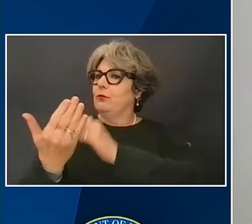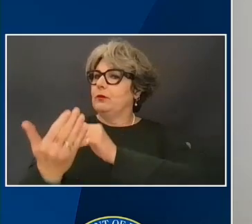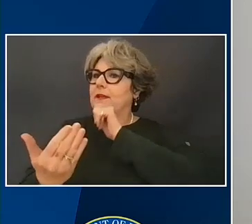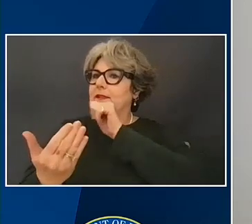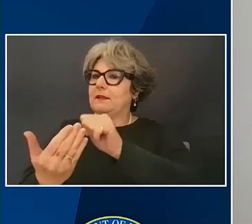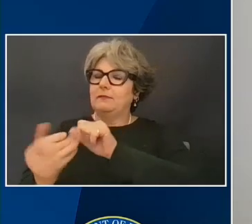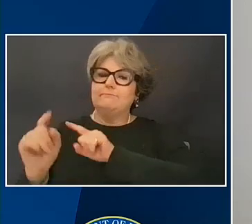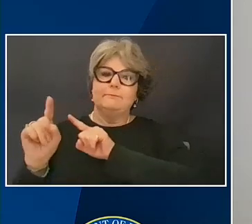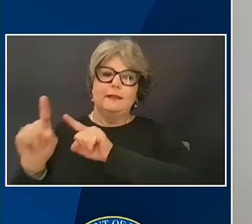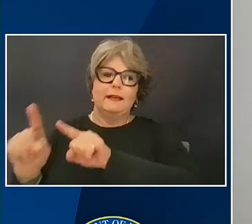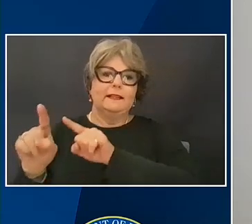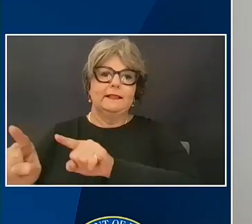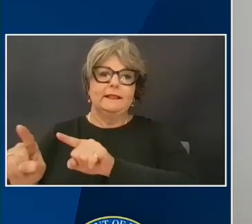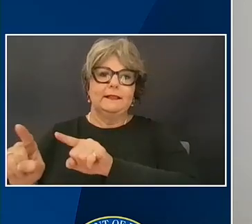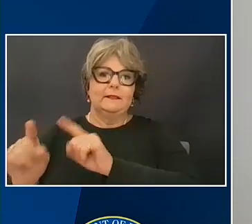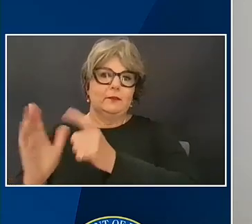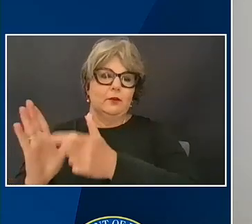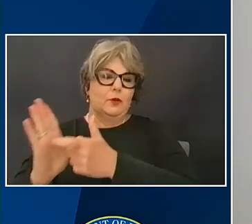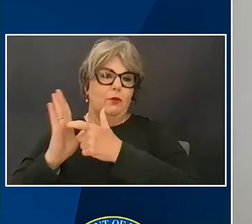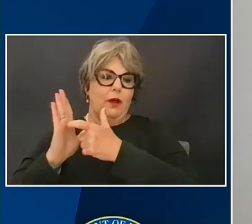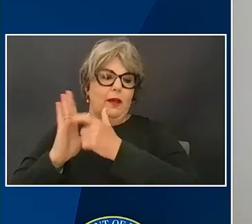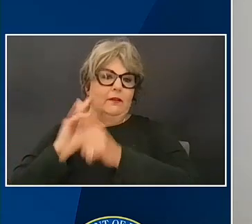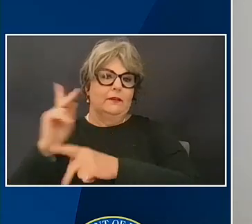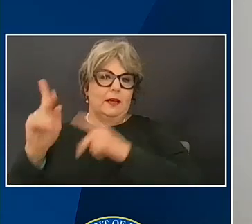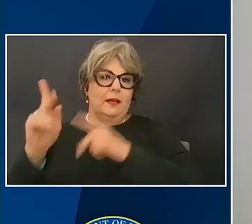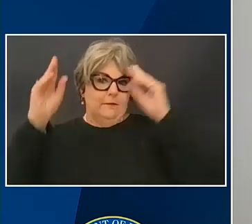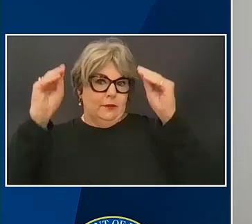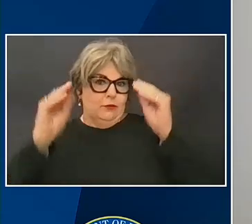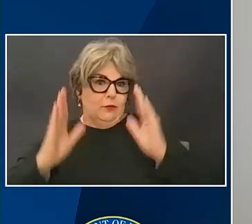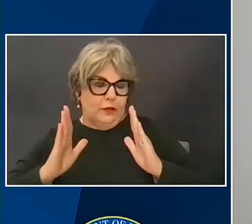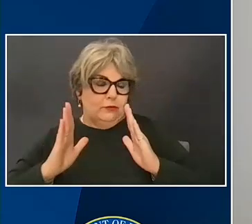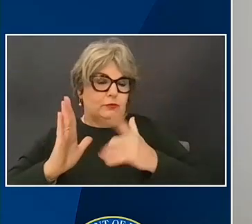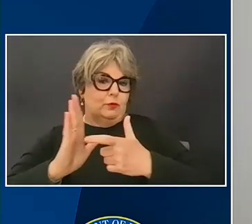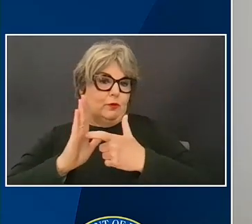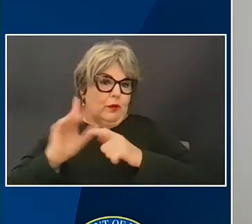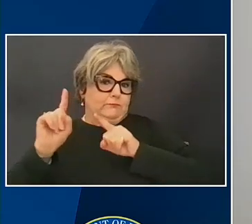or required its instructors to take attendance in to determine the student's withdrawal date?